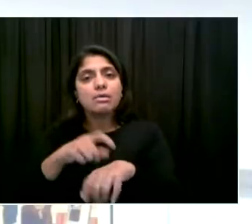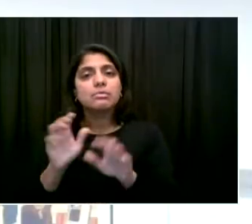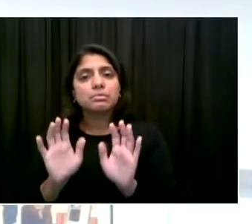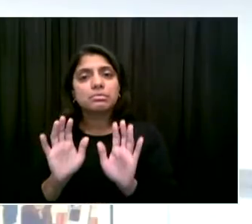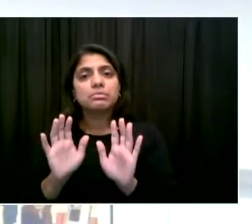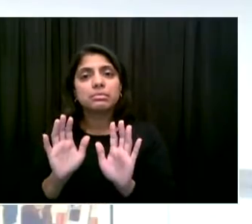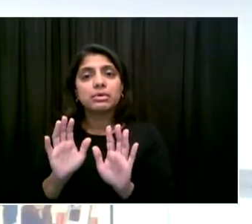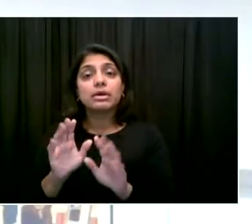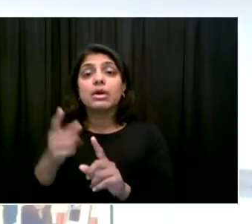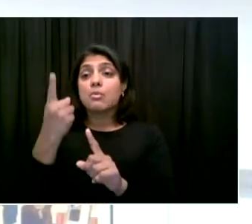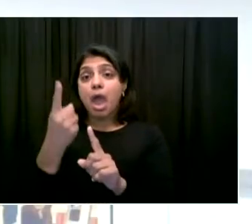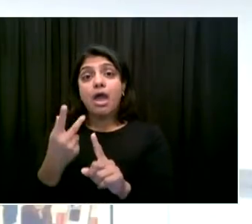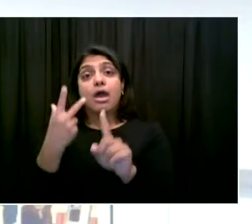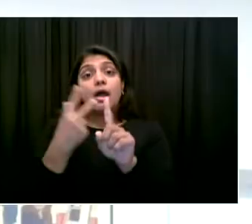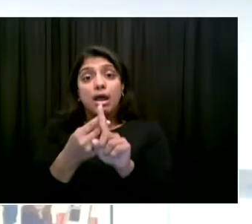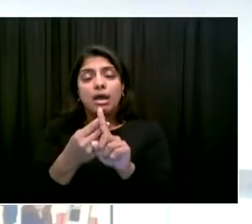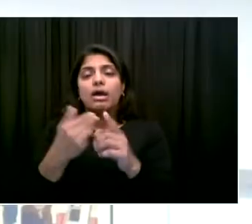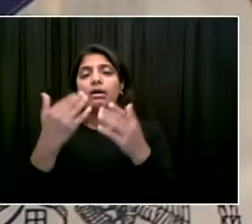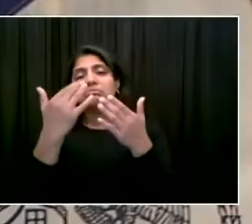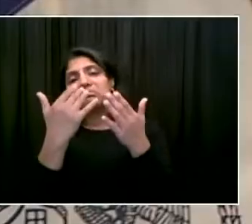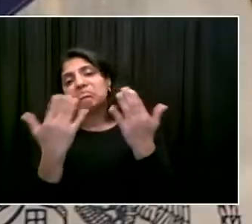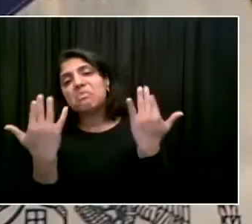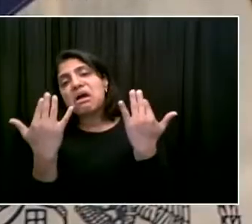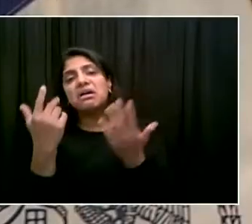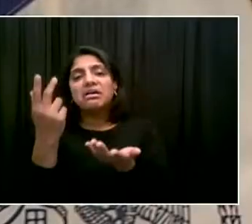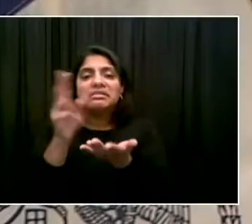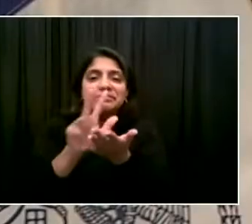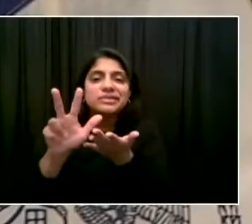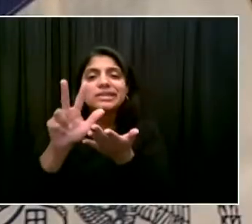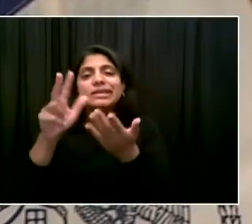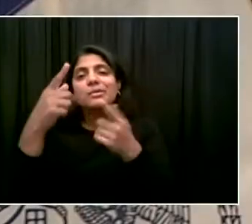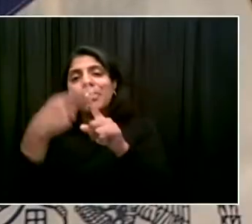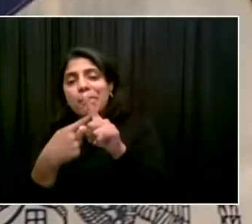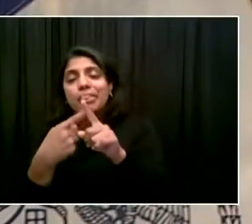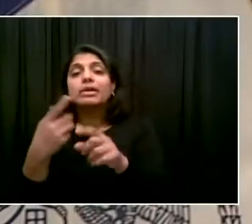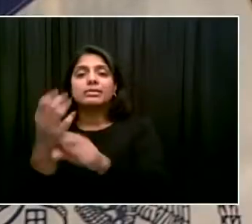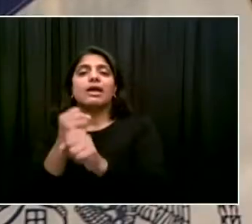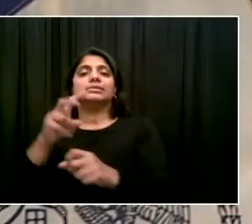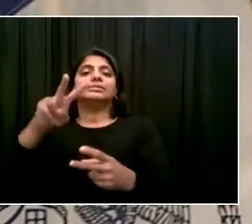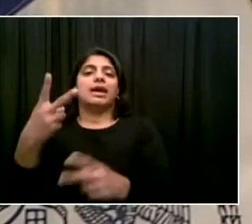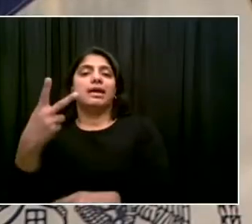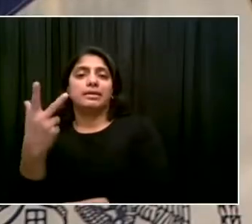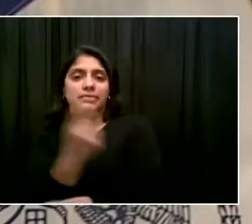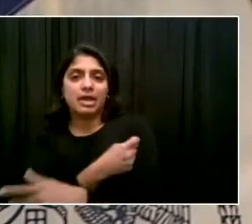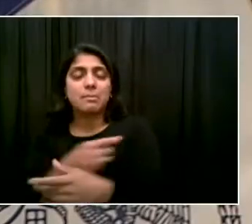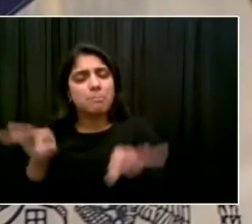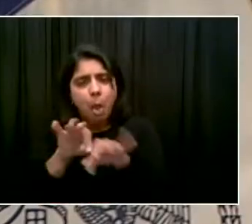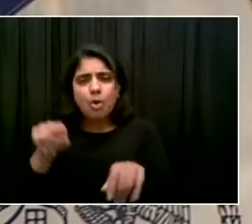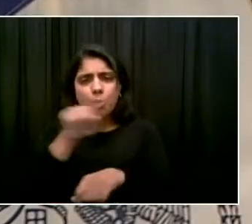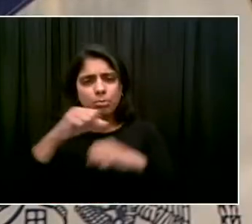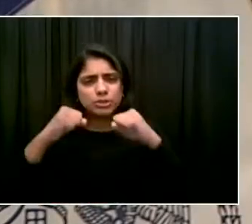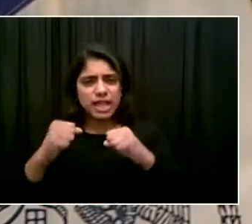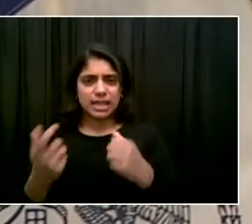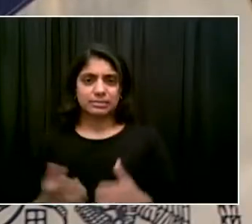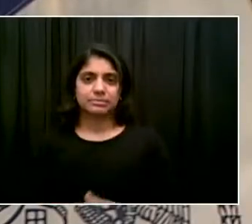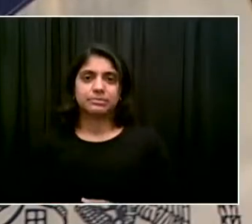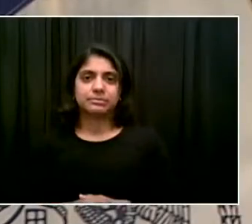ALLEGING IT TAKES SOME TIME TO GET TO THAT LEVEL OF FULL VACCINATION. THANK YOU.